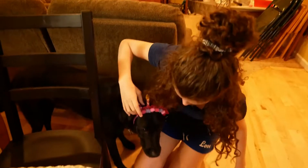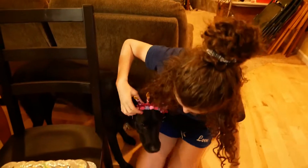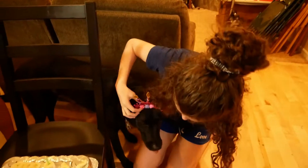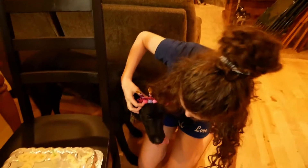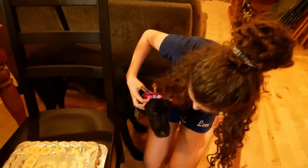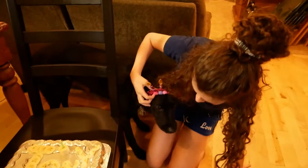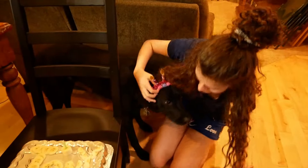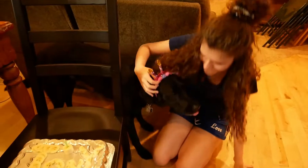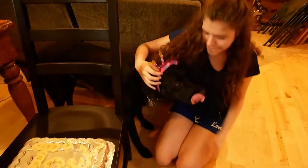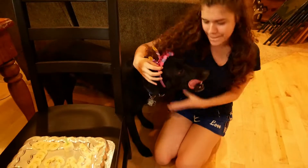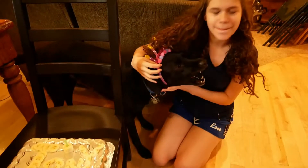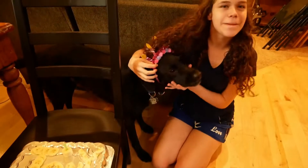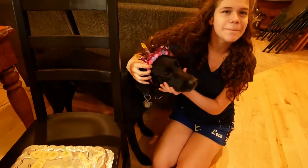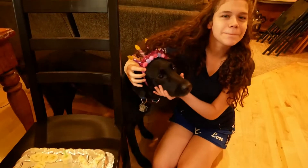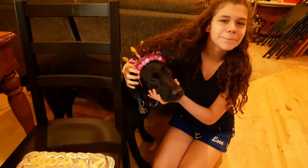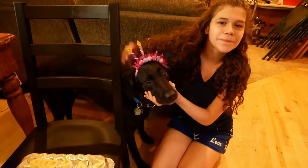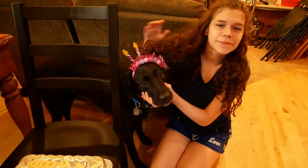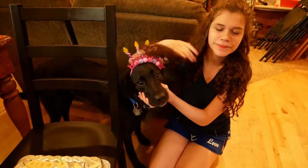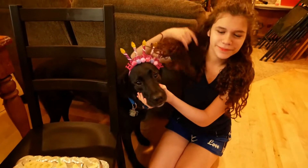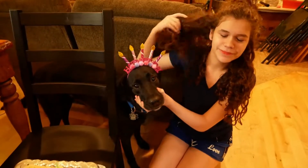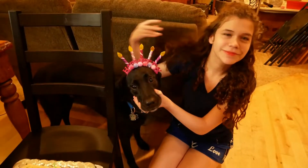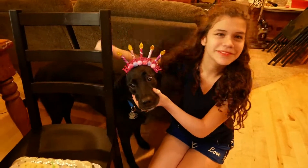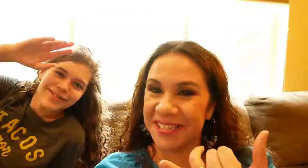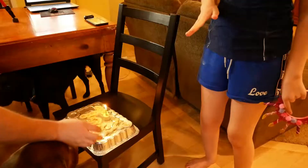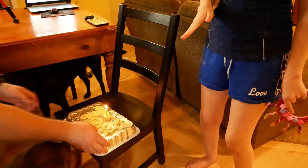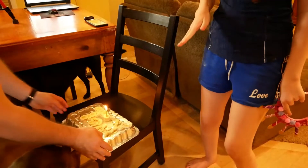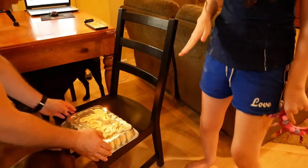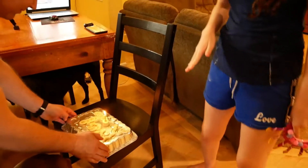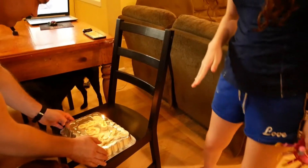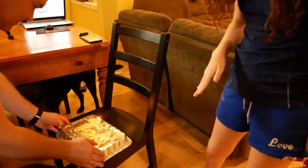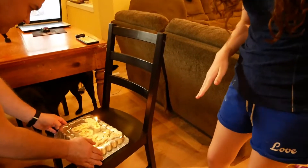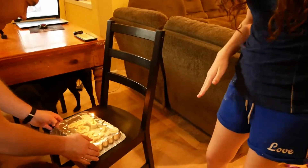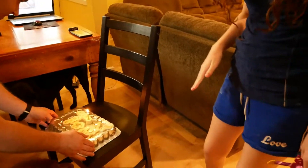and elena have some great ideas for some lives coming up so make sure you keep your